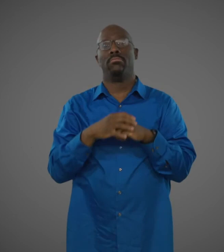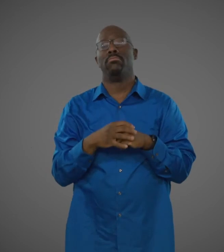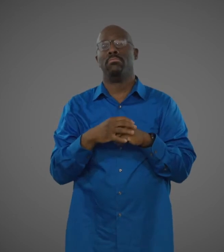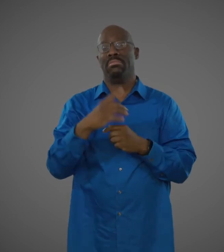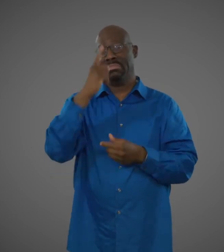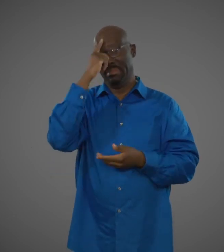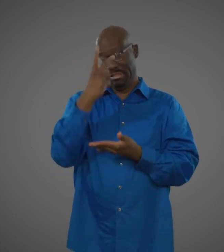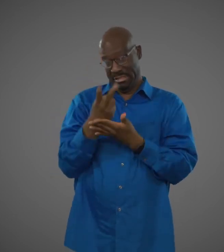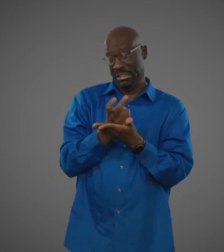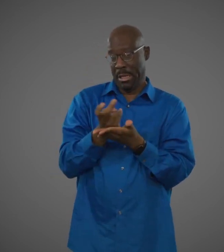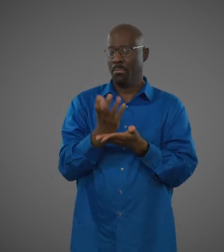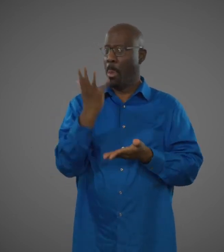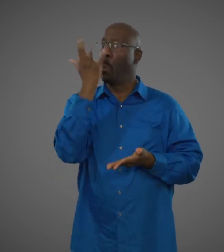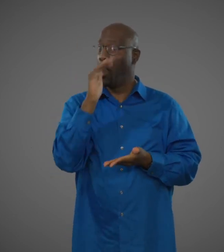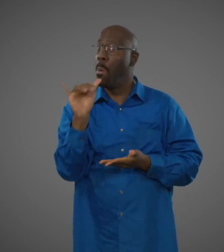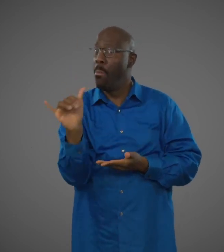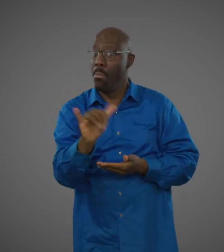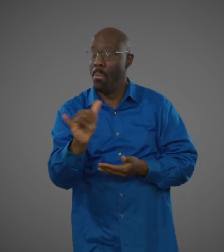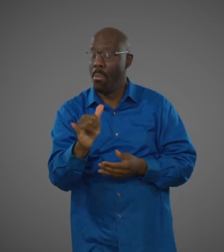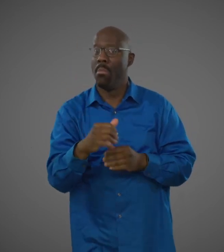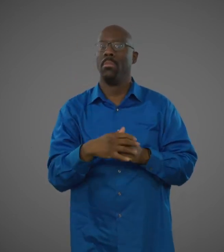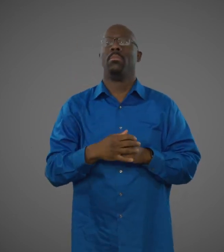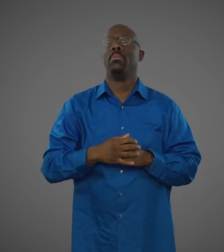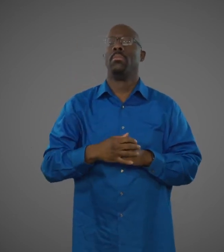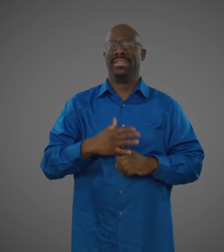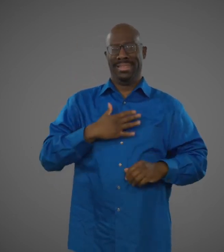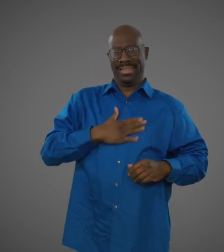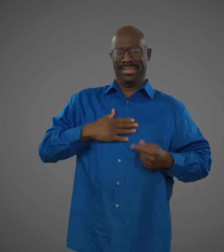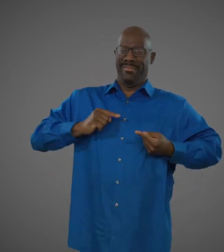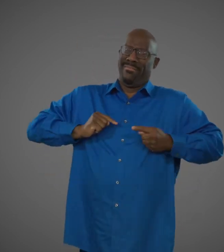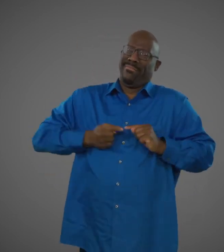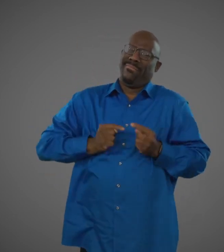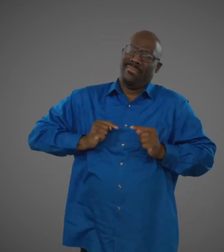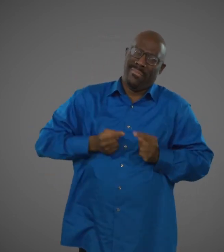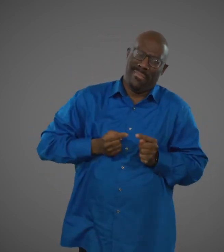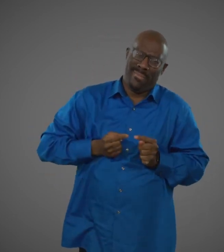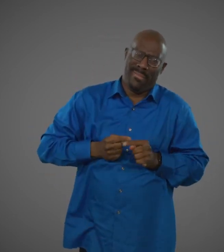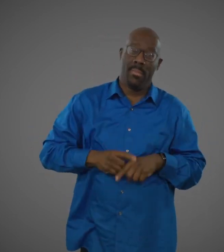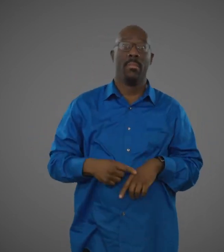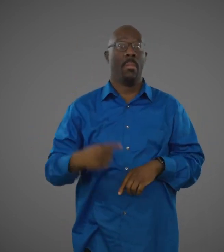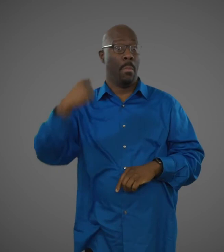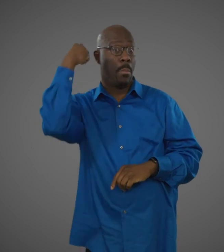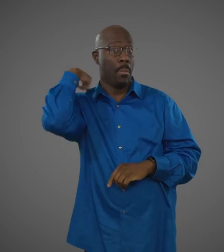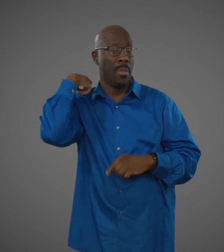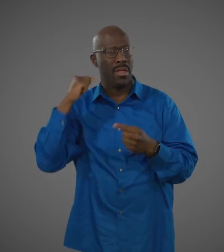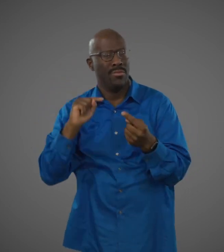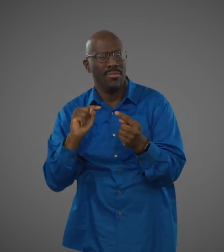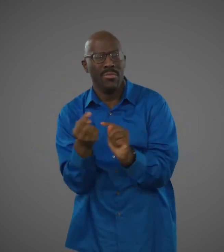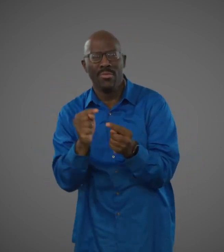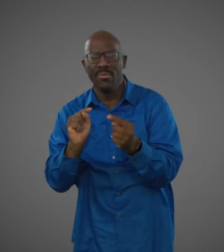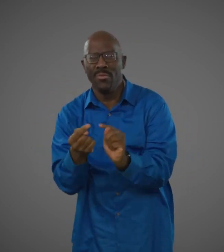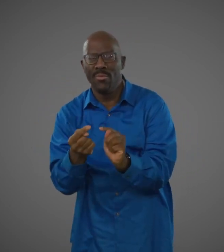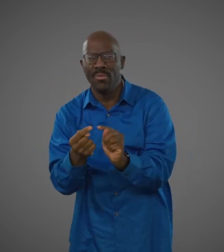Seizures -which can look a lot like syncope. Chest pain.